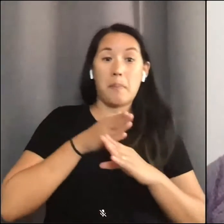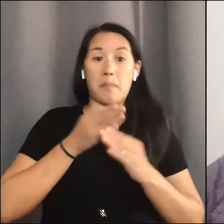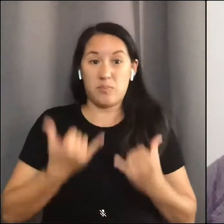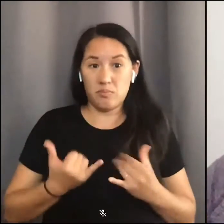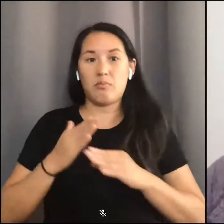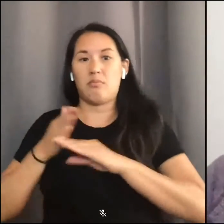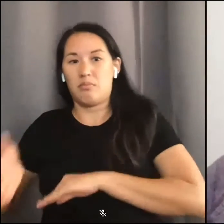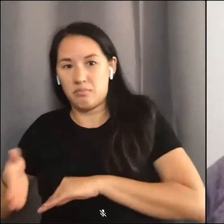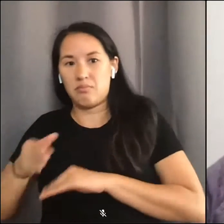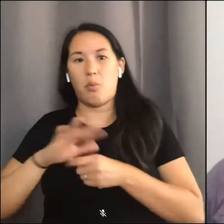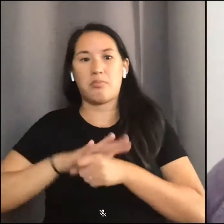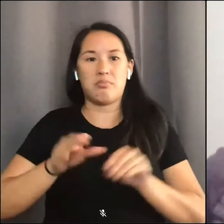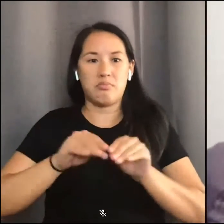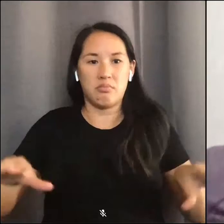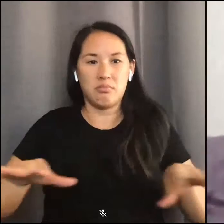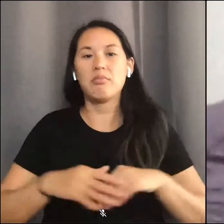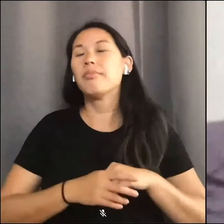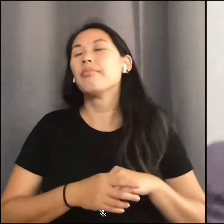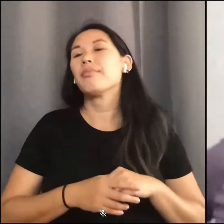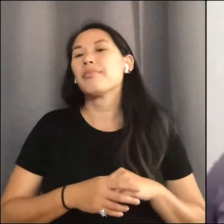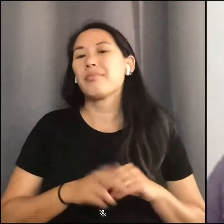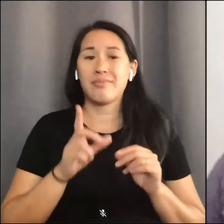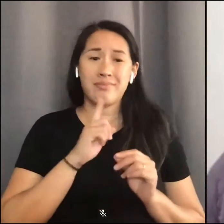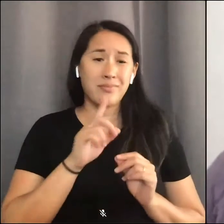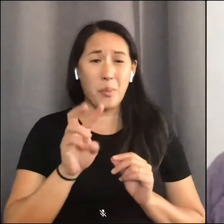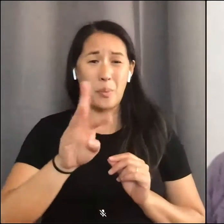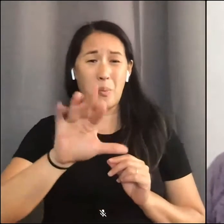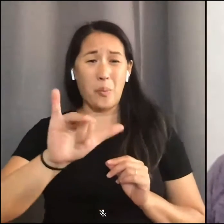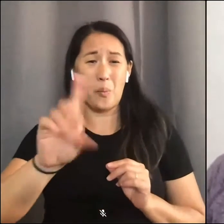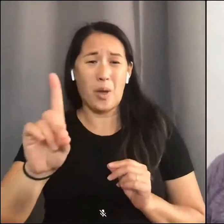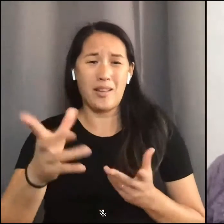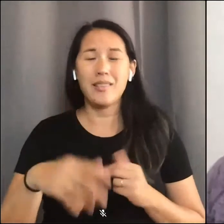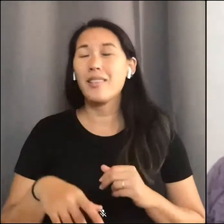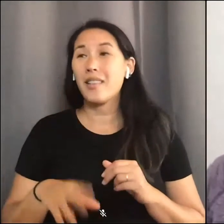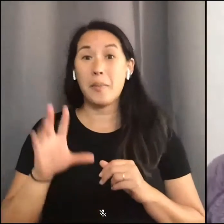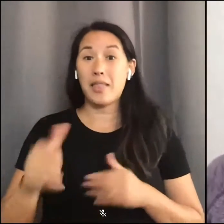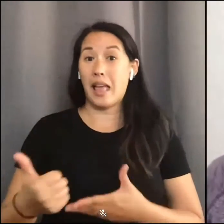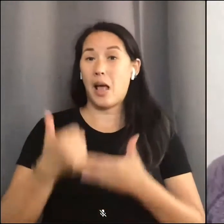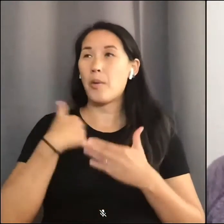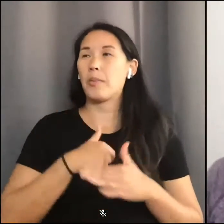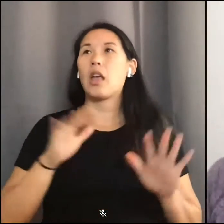all it's it's it's it's it's kind of wild but um that actually helps keep me grounded when i see